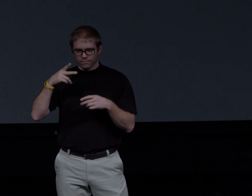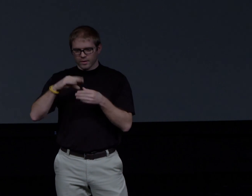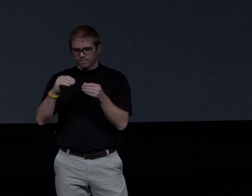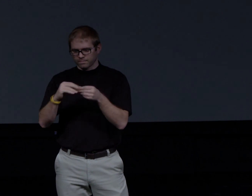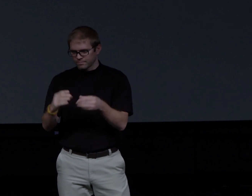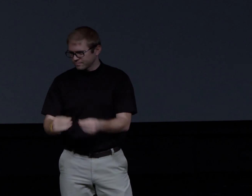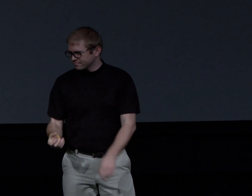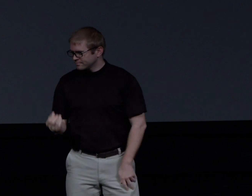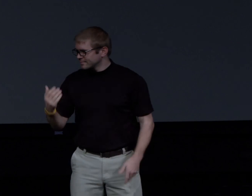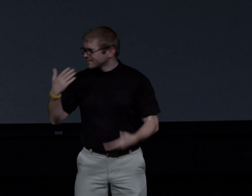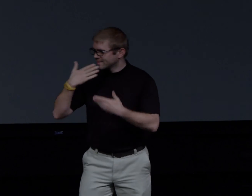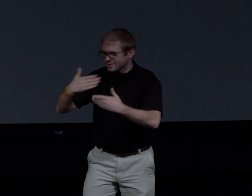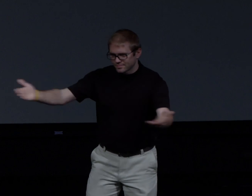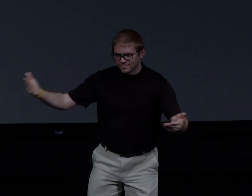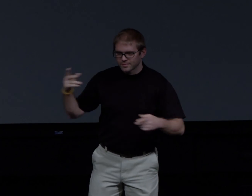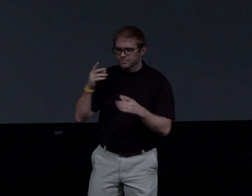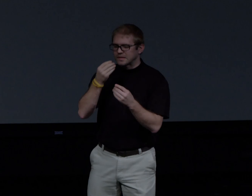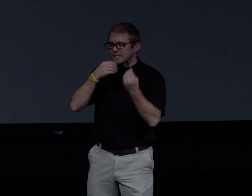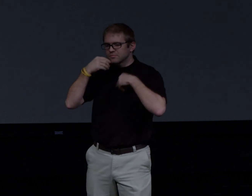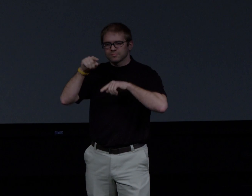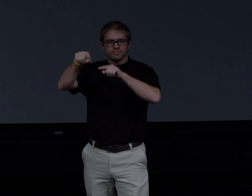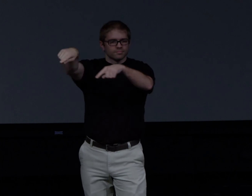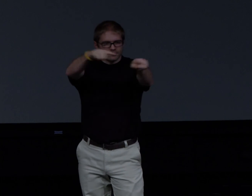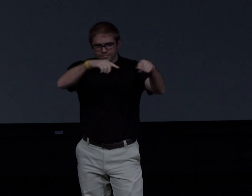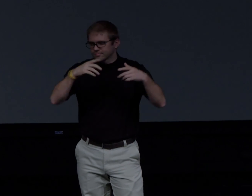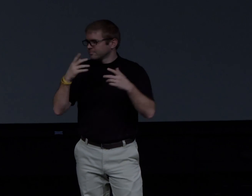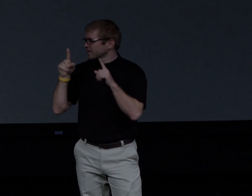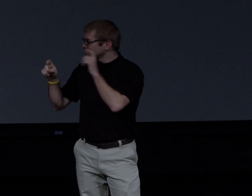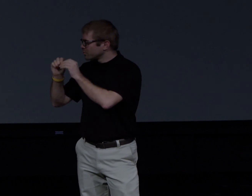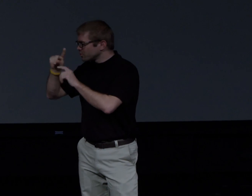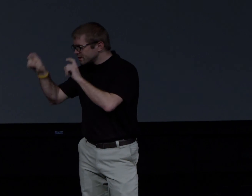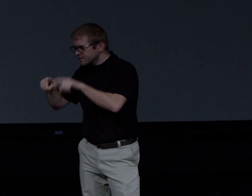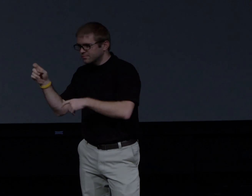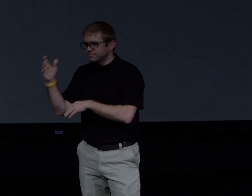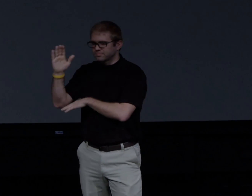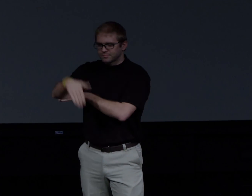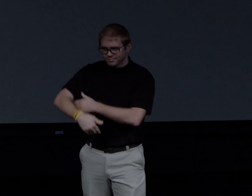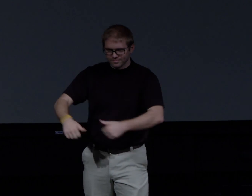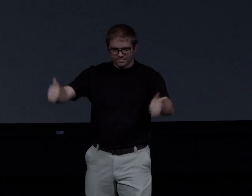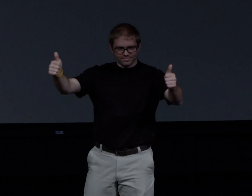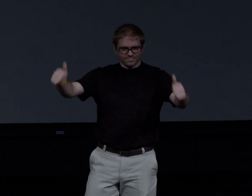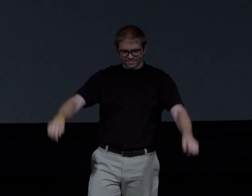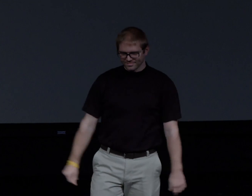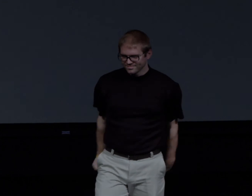only then will you find that money cannot be eaten. This is an old Cree Indian prophecy,